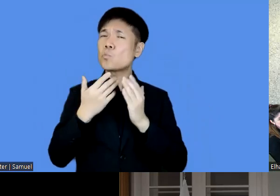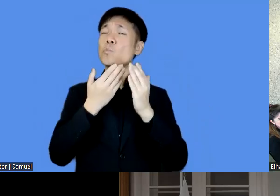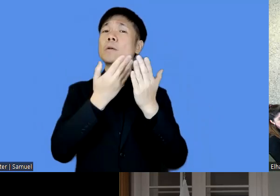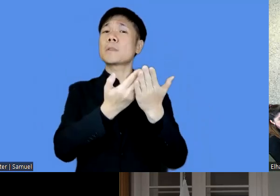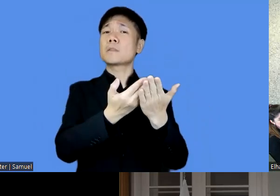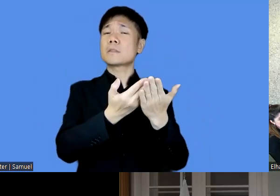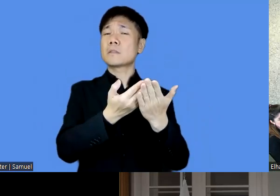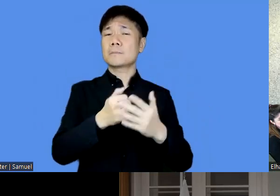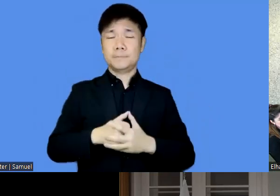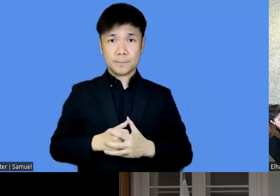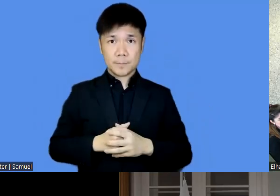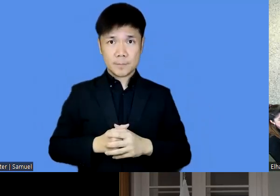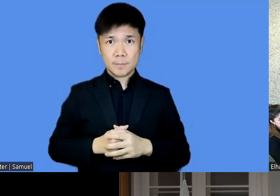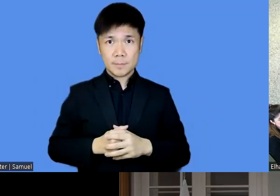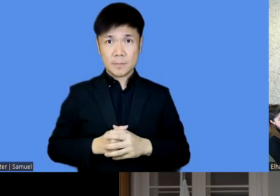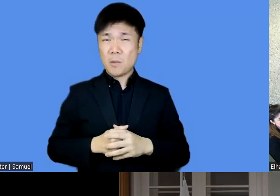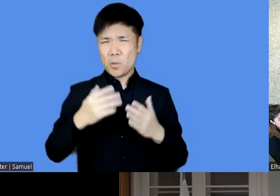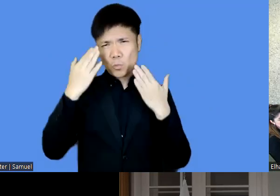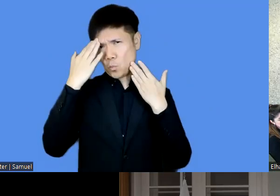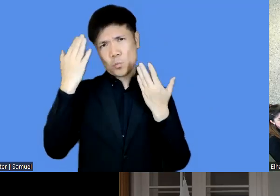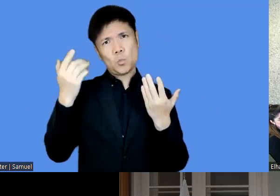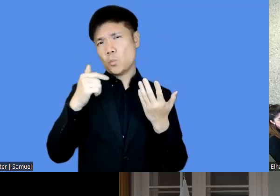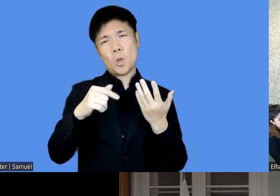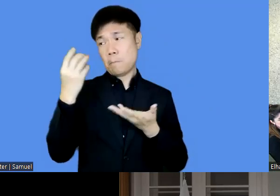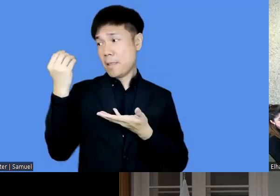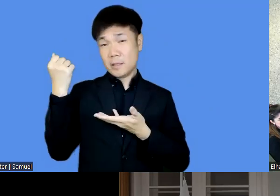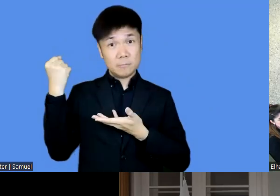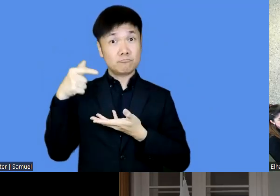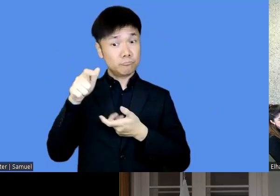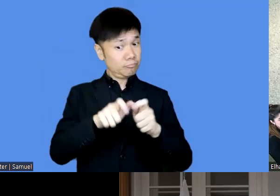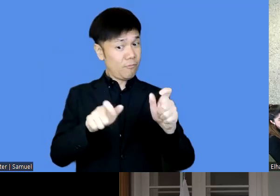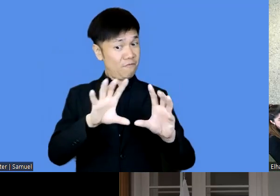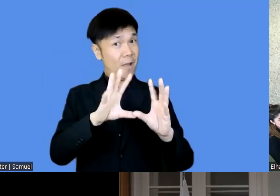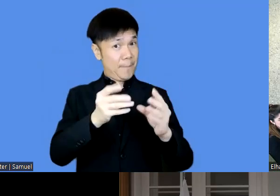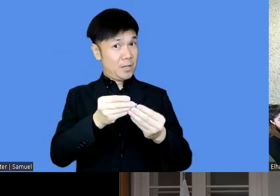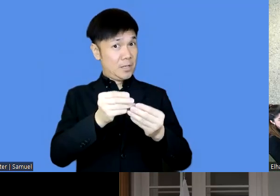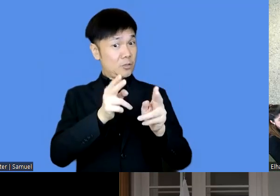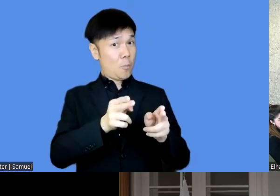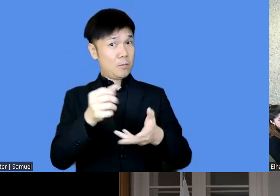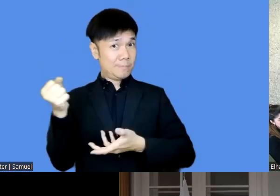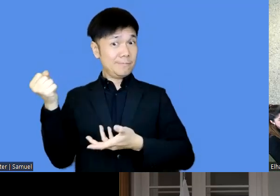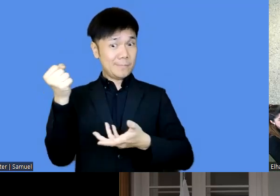The lack of guidance on that, and the lack of -- I mean, it's a simple computation.